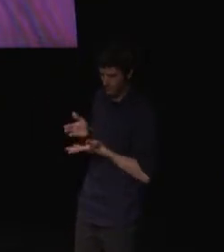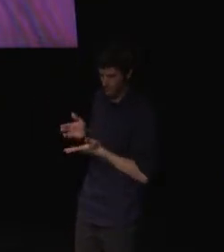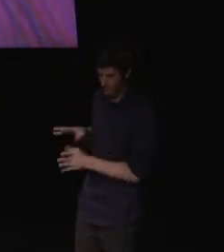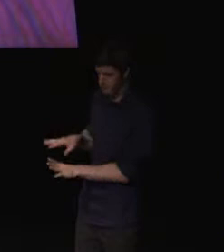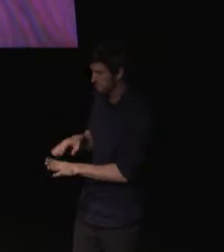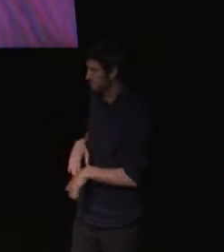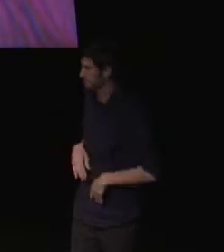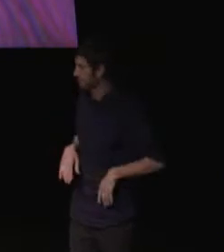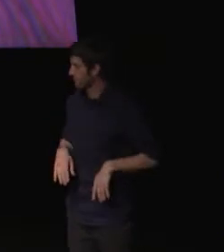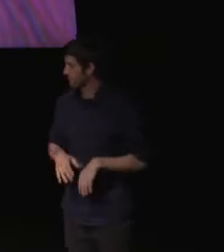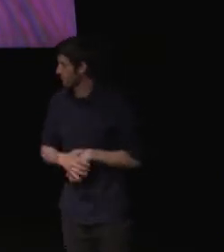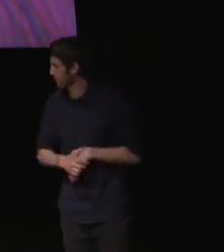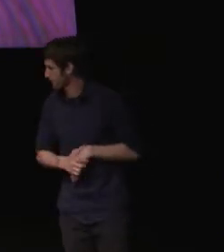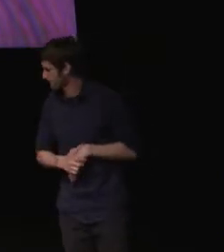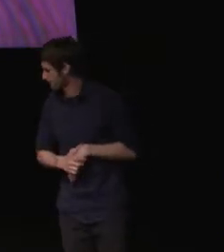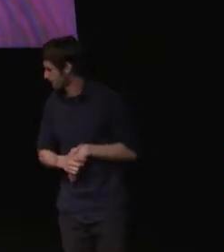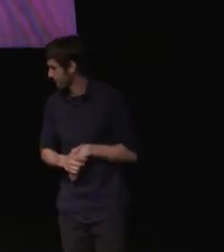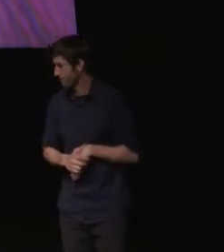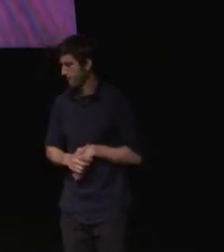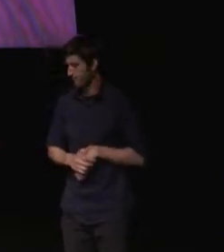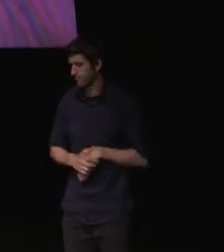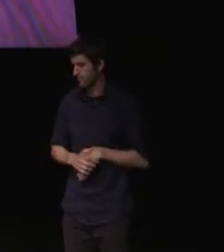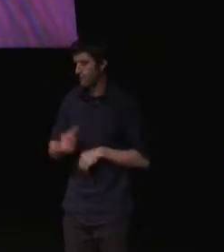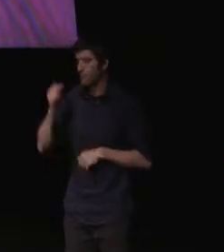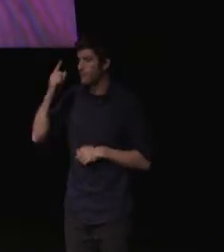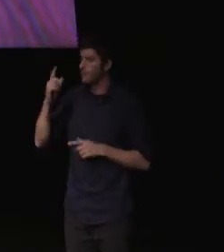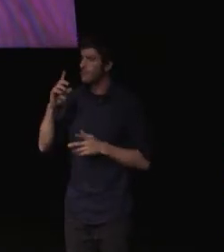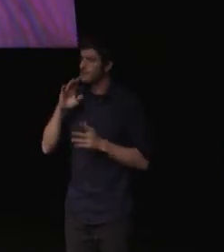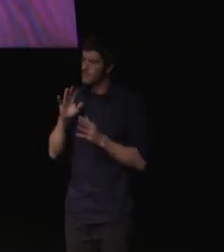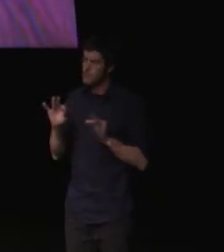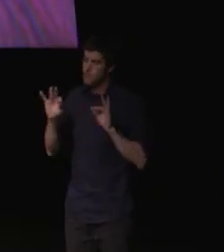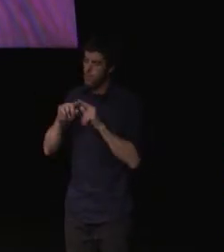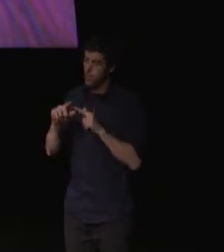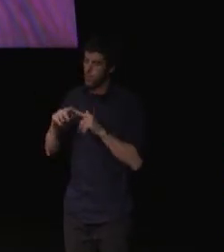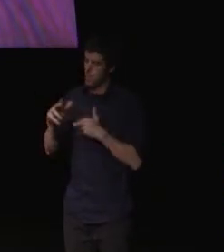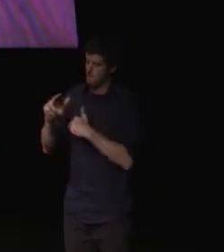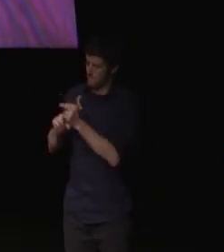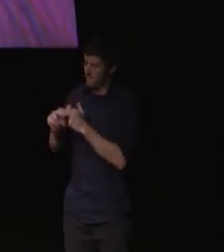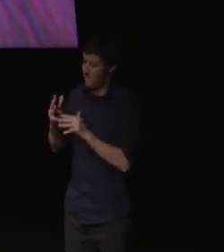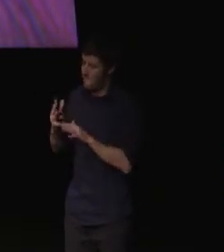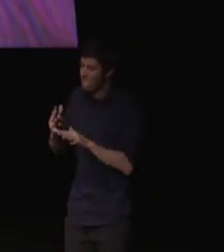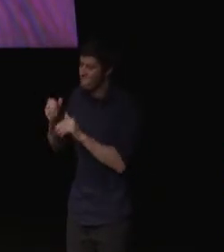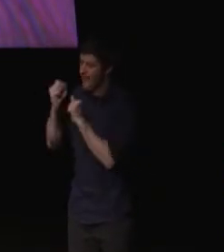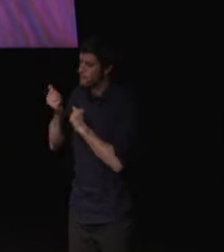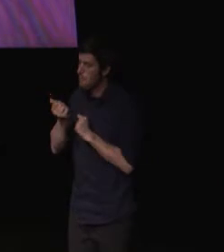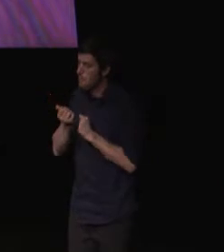but it's important to build really fast multiplayer experiences, and then we'll talk also about the inclusive stuff.